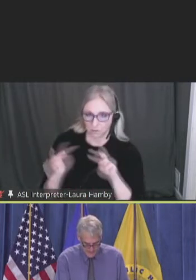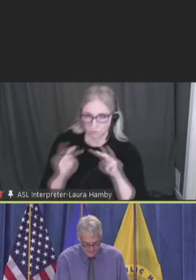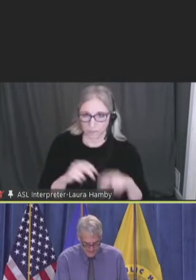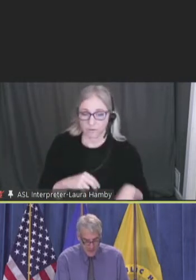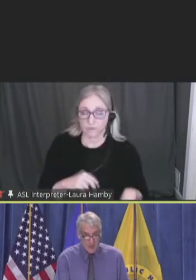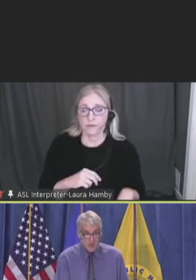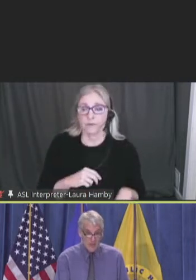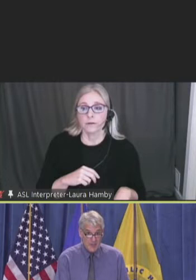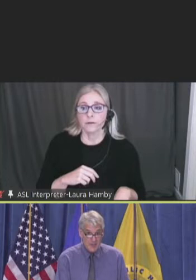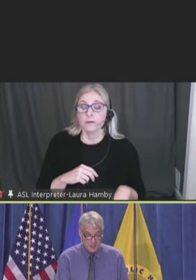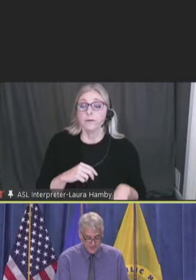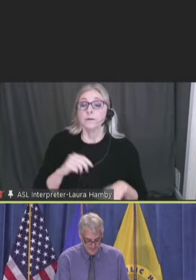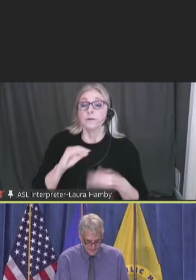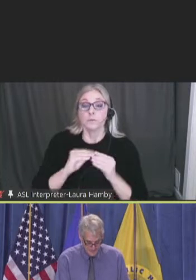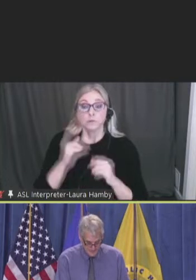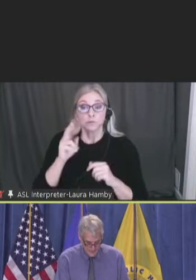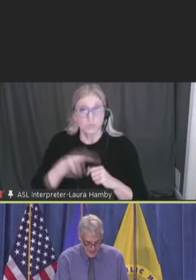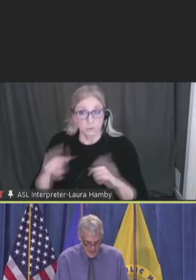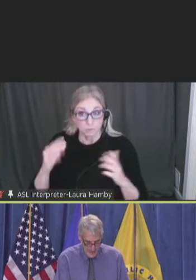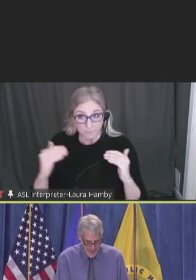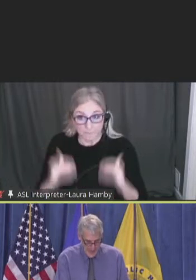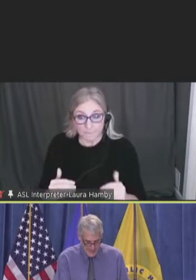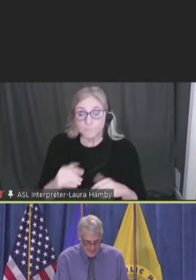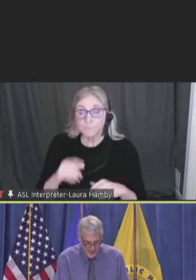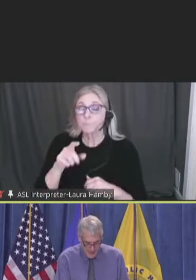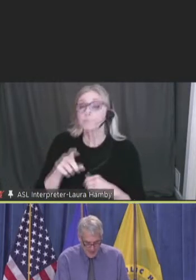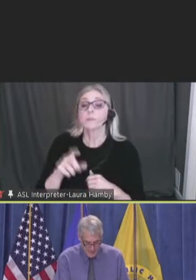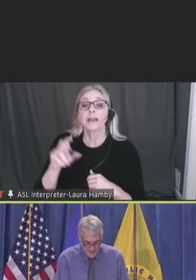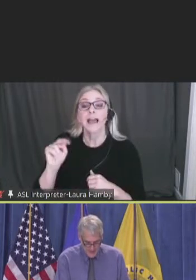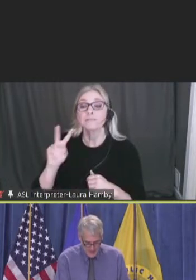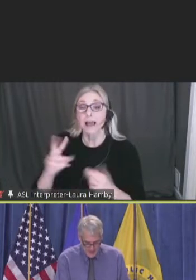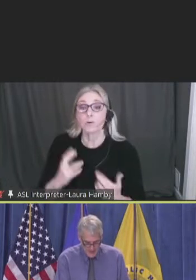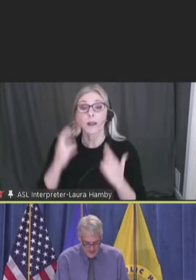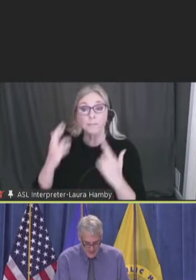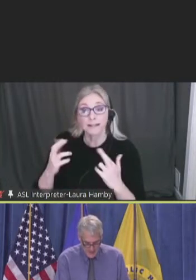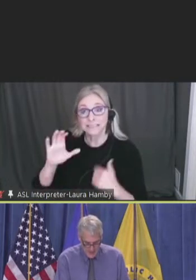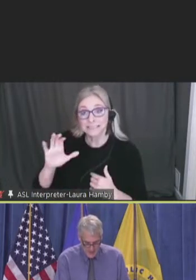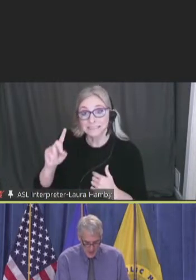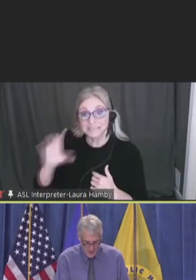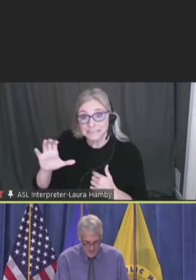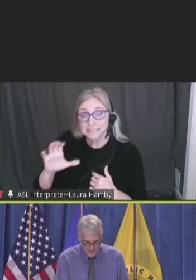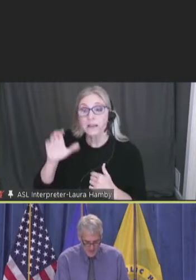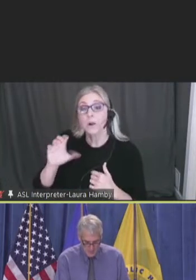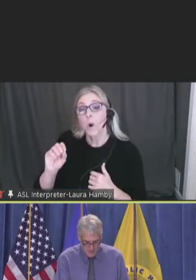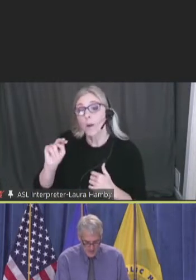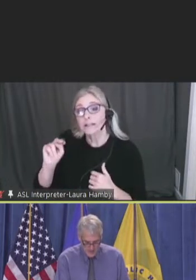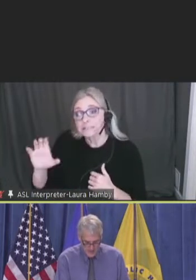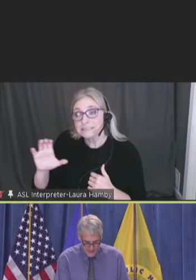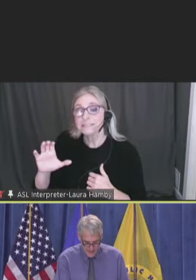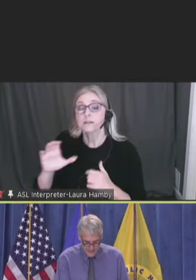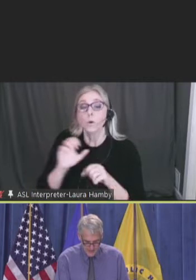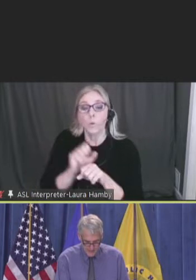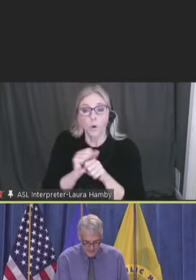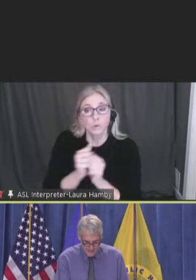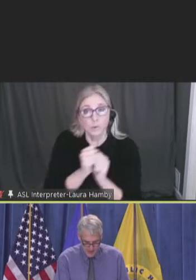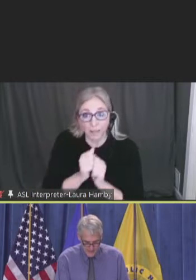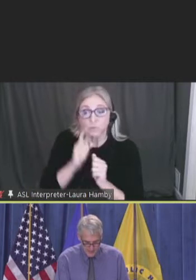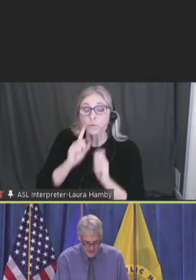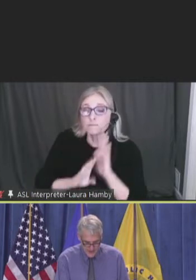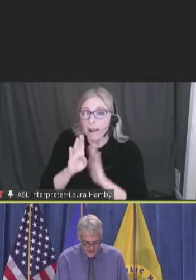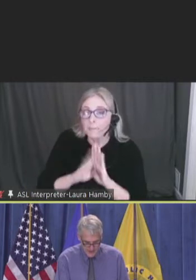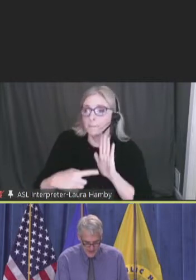Twenty-two, NVAC recommends CDC and ONC work together to develop model legislative language